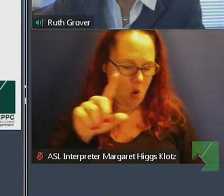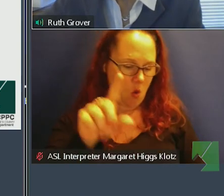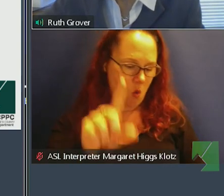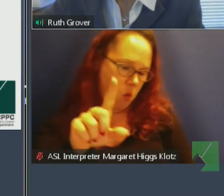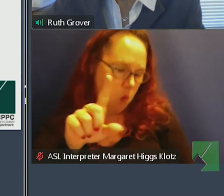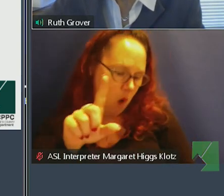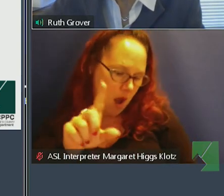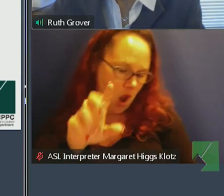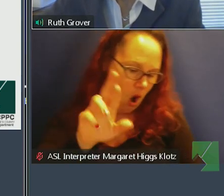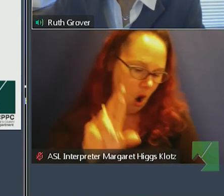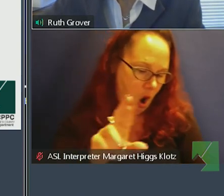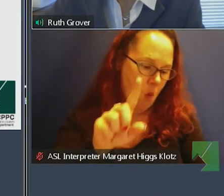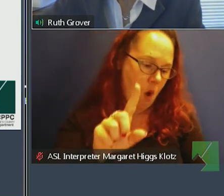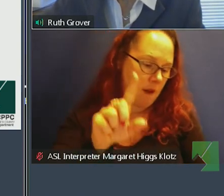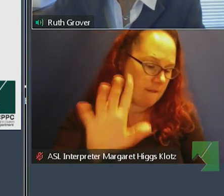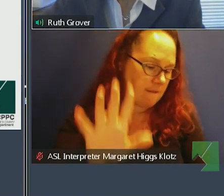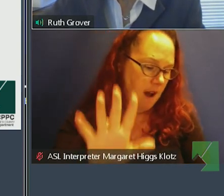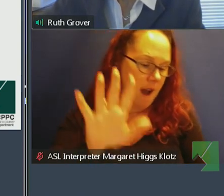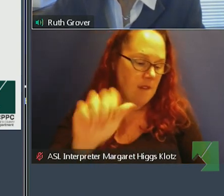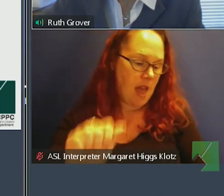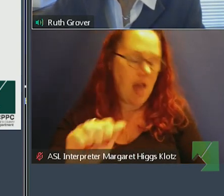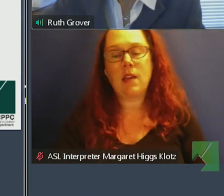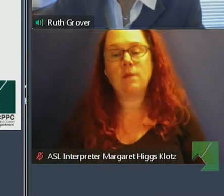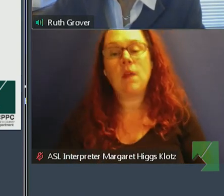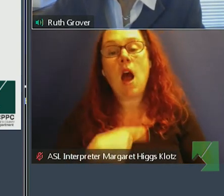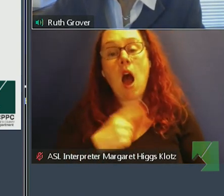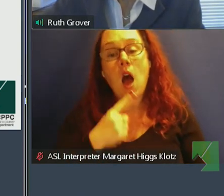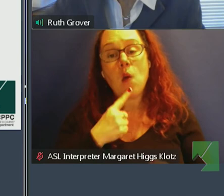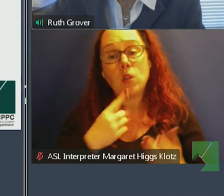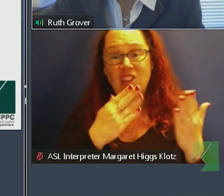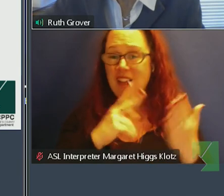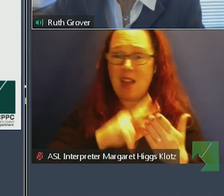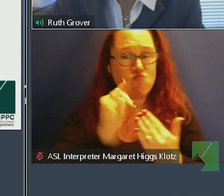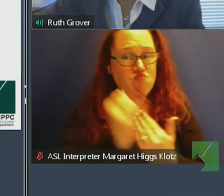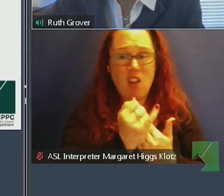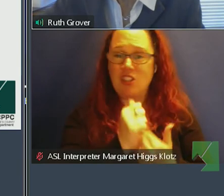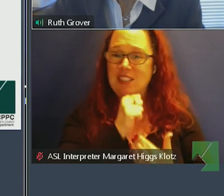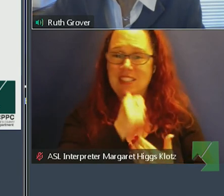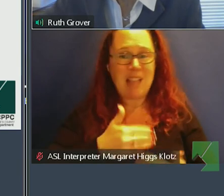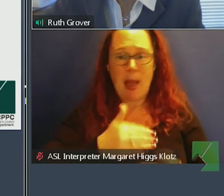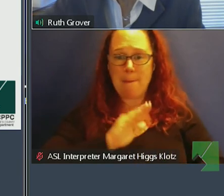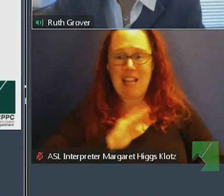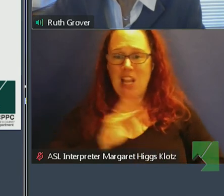I have reviewed the case materials and would suggest that the project does not meet uniform standards for mandatory